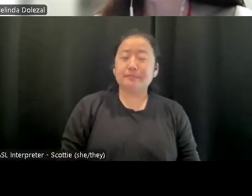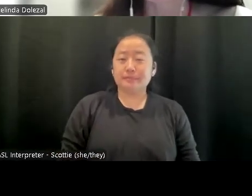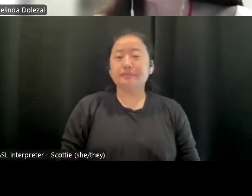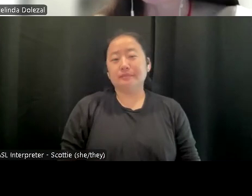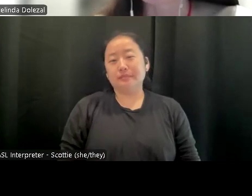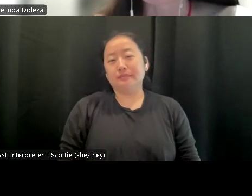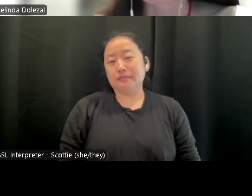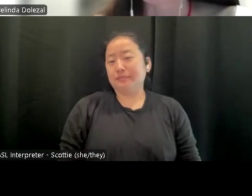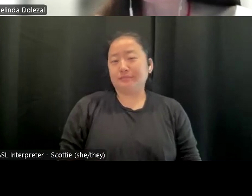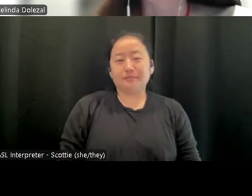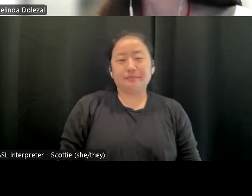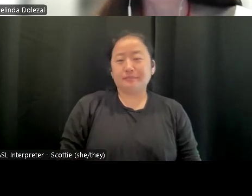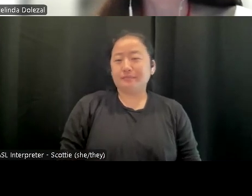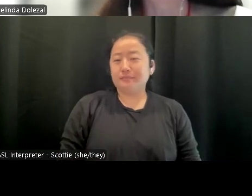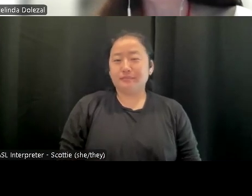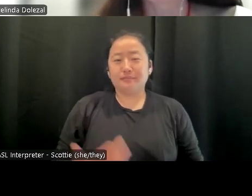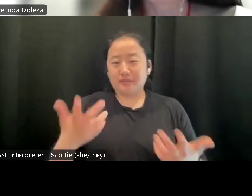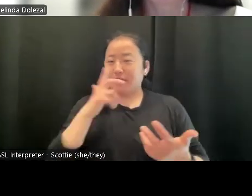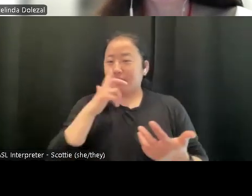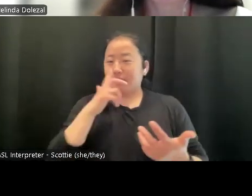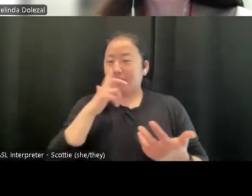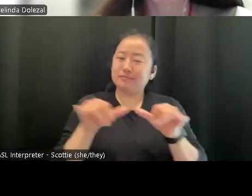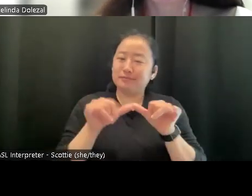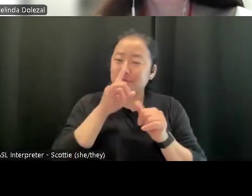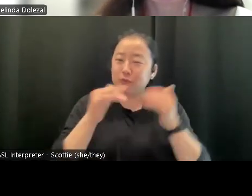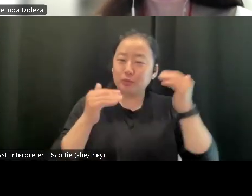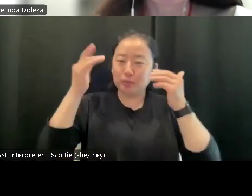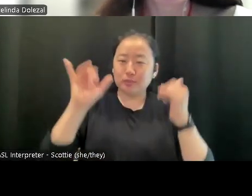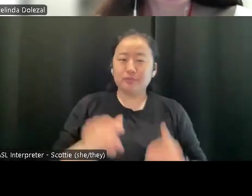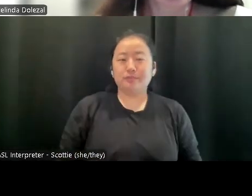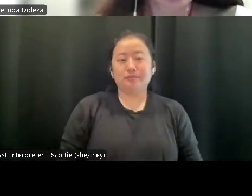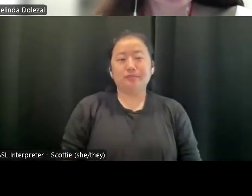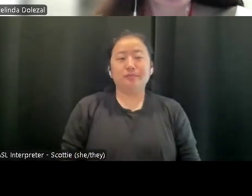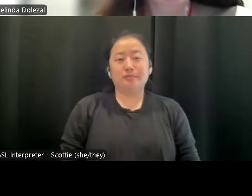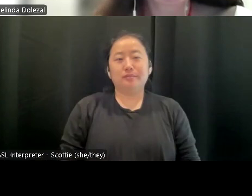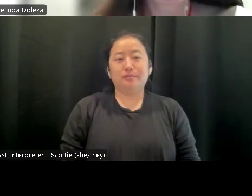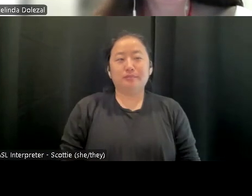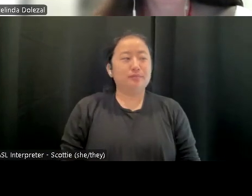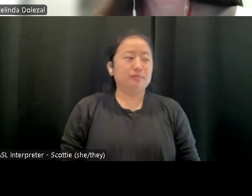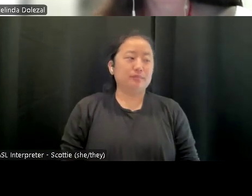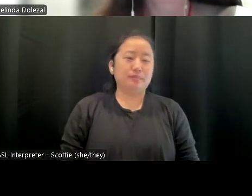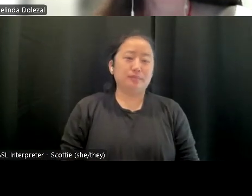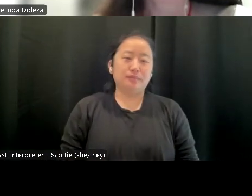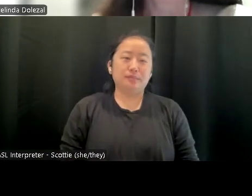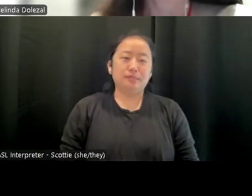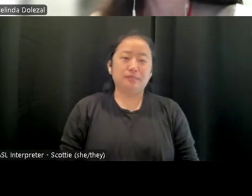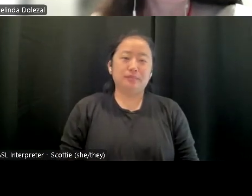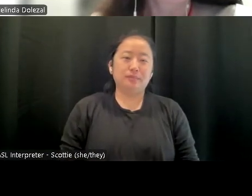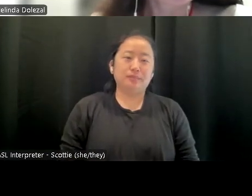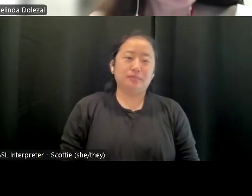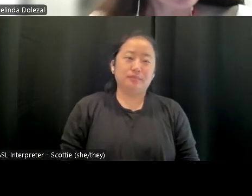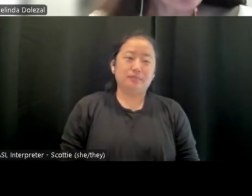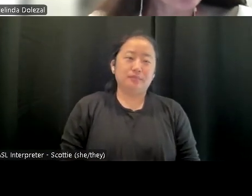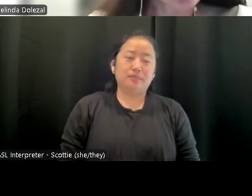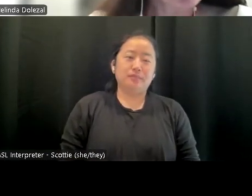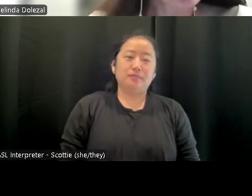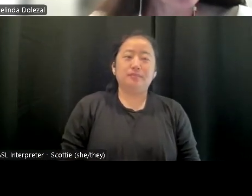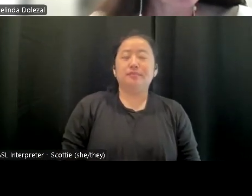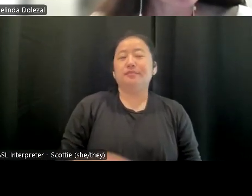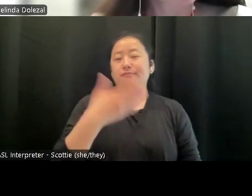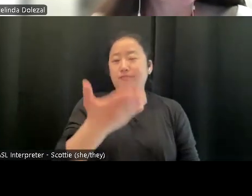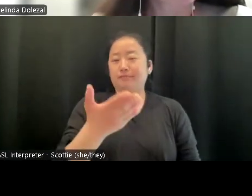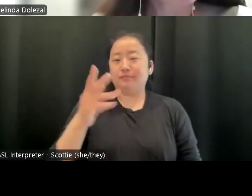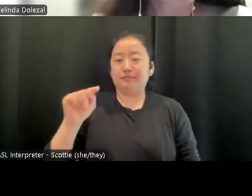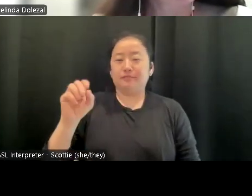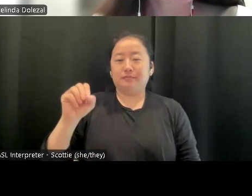for somebody who's obviously an adult. Top sports is an inclusive sports league